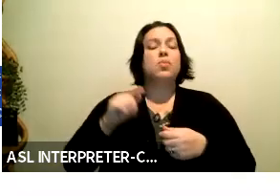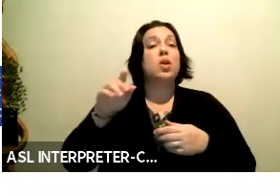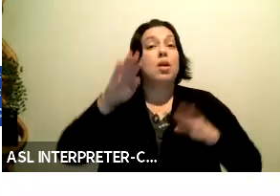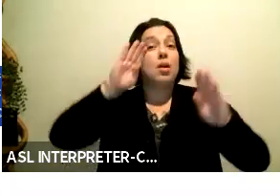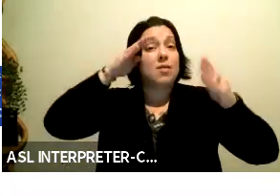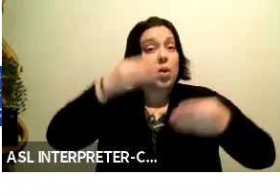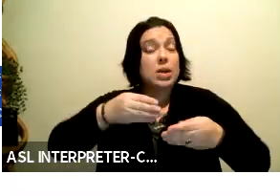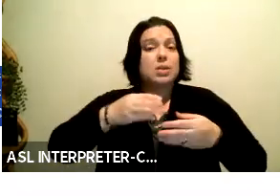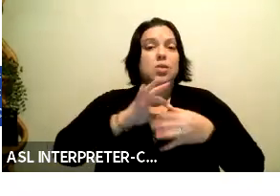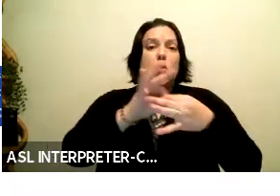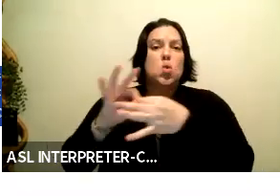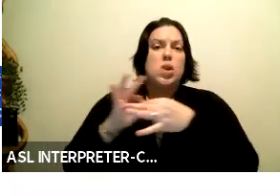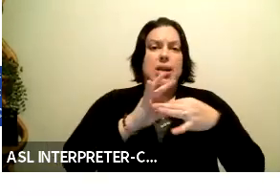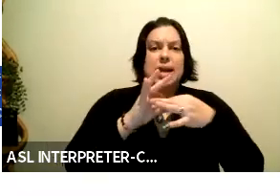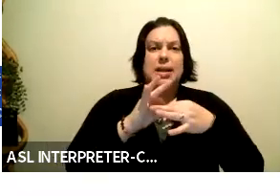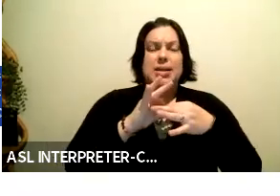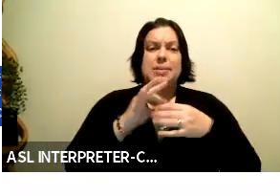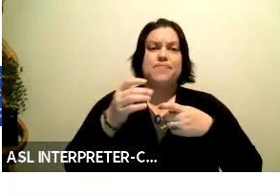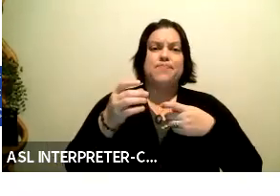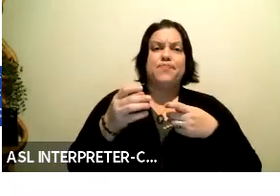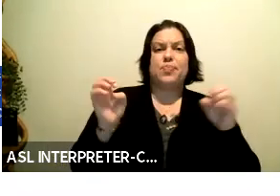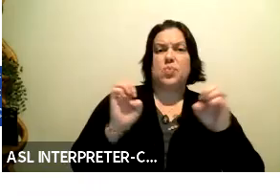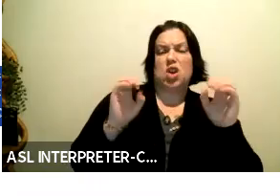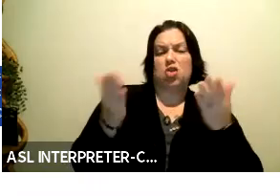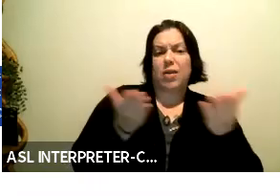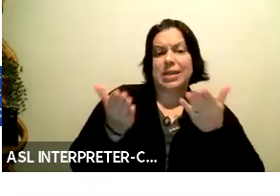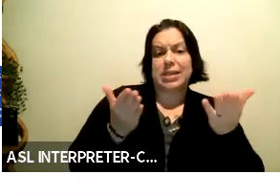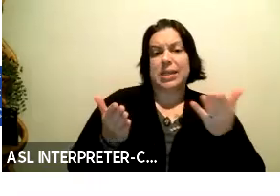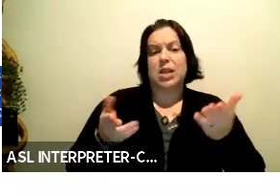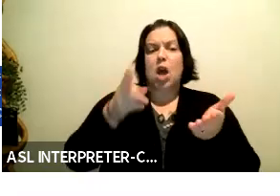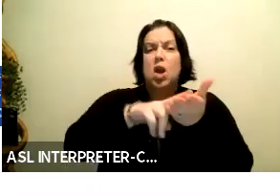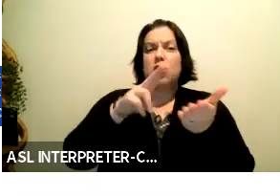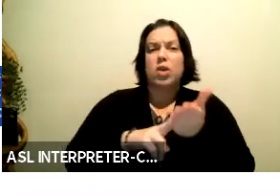and operations of the statewide network of contracted local access and functional